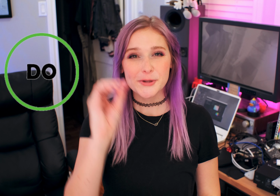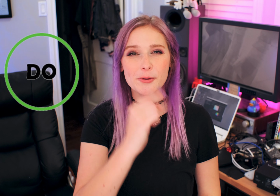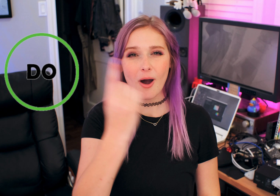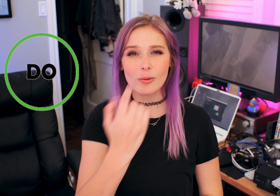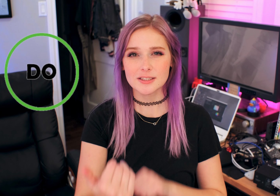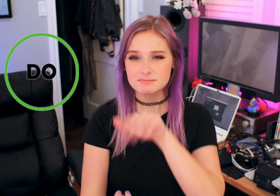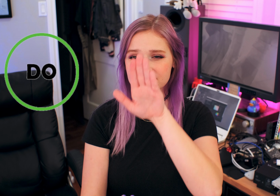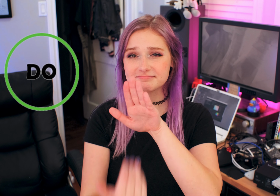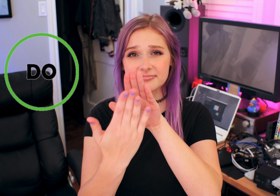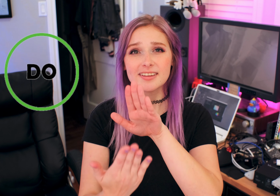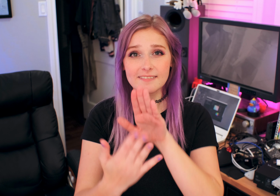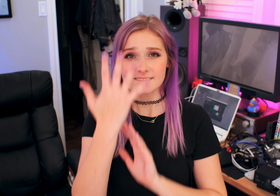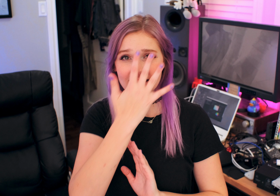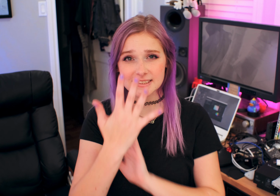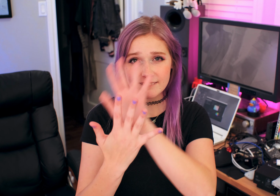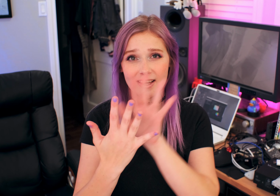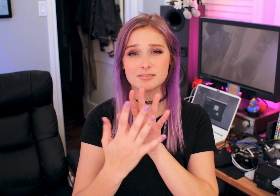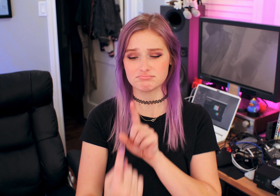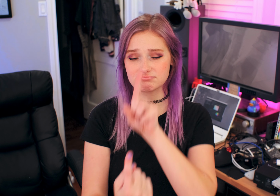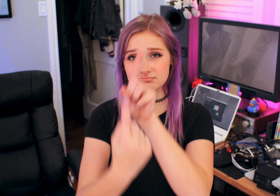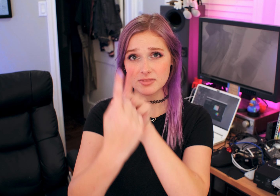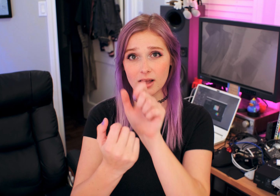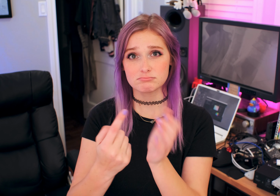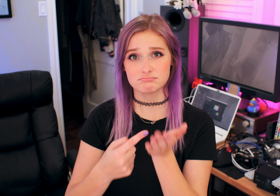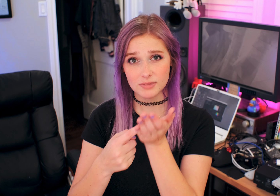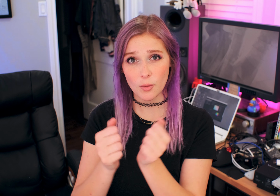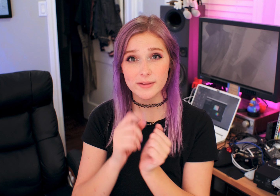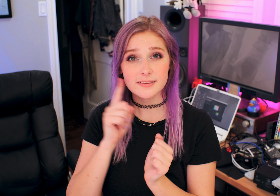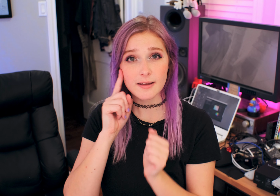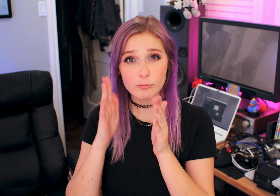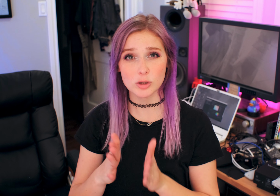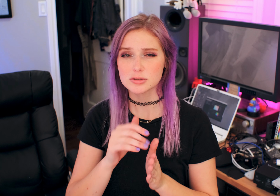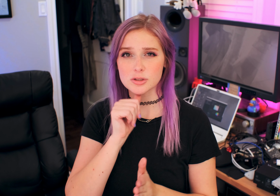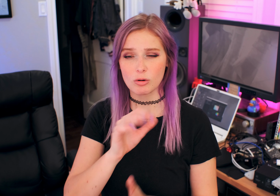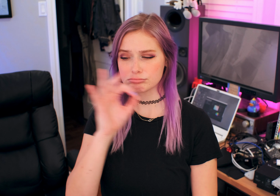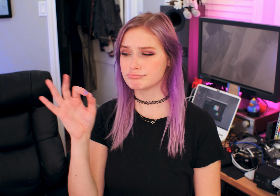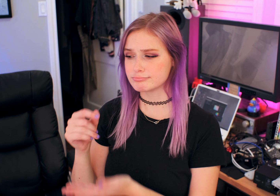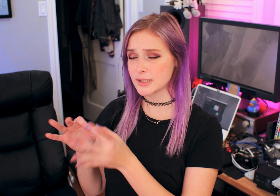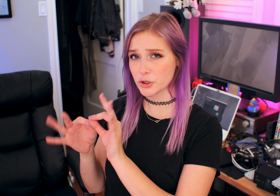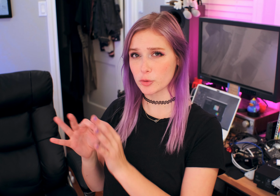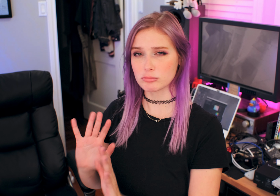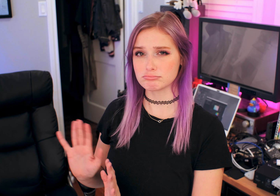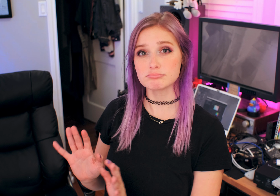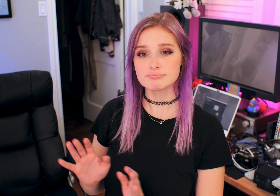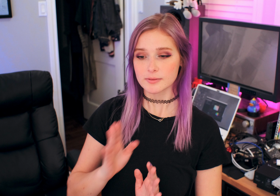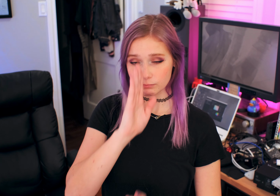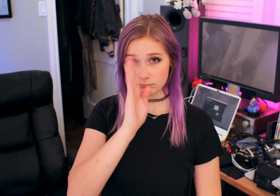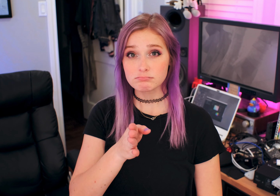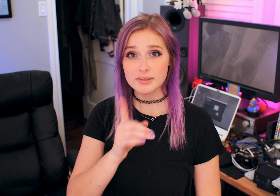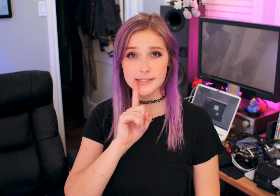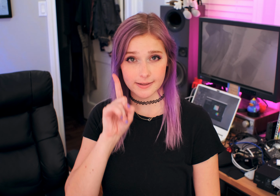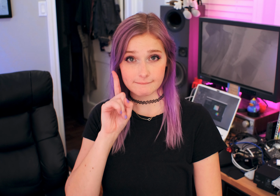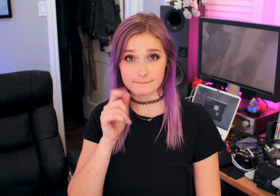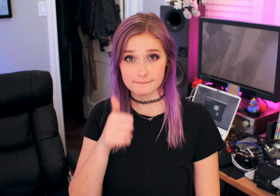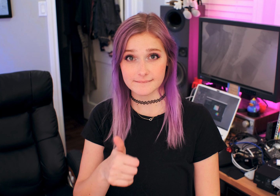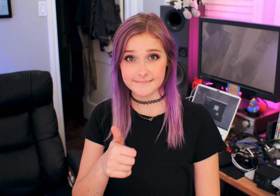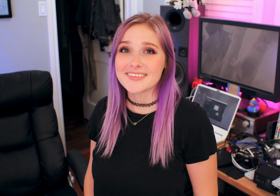Always be face to face with the deaf person you are speaking, don't face their interpreter.